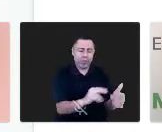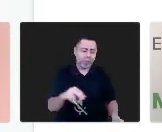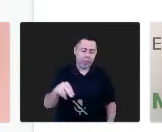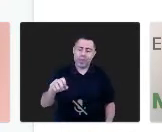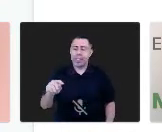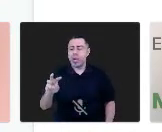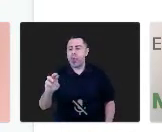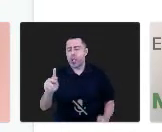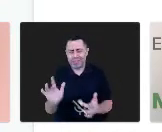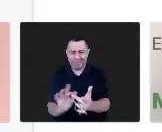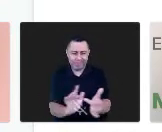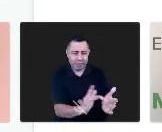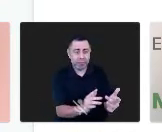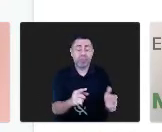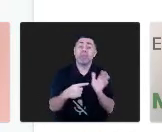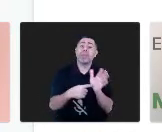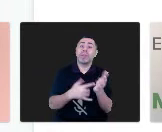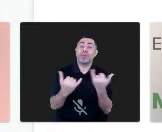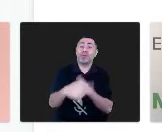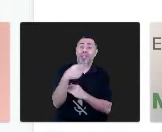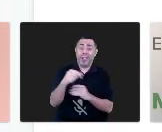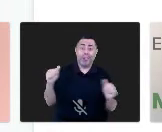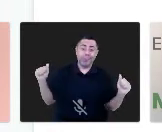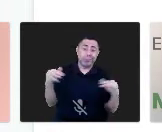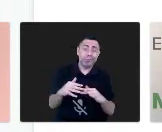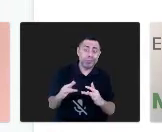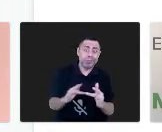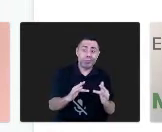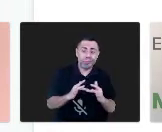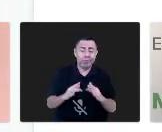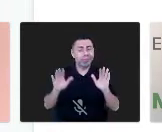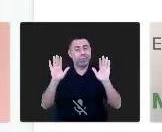like today's event is a fantastic one take trying to eat healthy food basically i want you to take